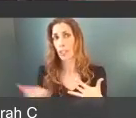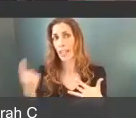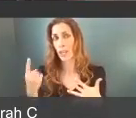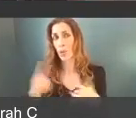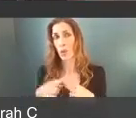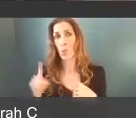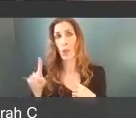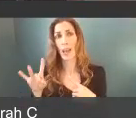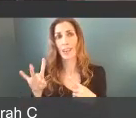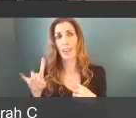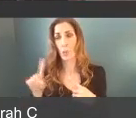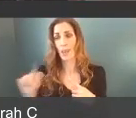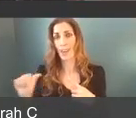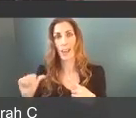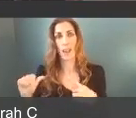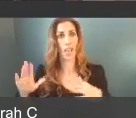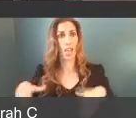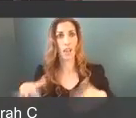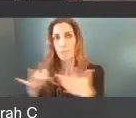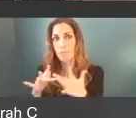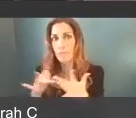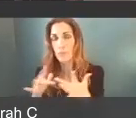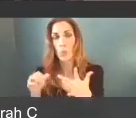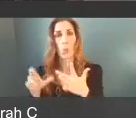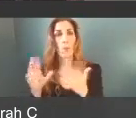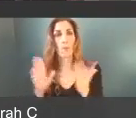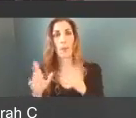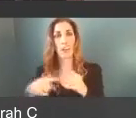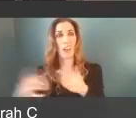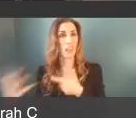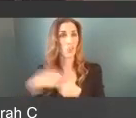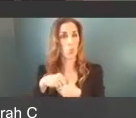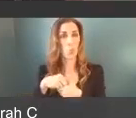not being reached or, you know may, not even be included in that account if you can't find them?